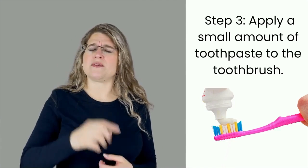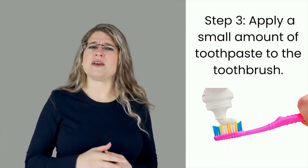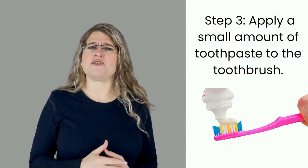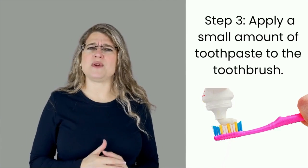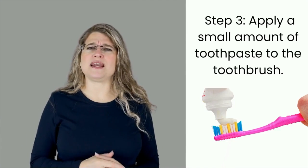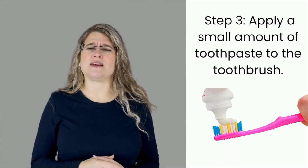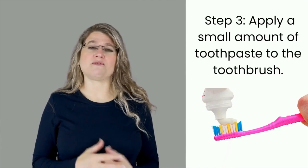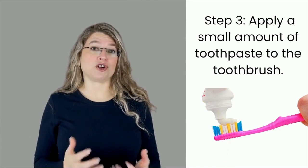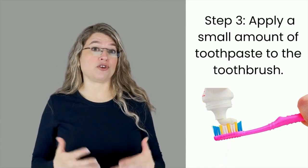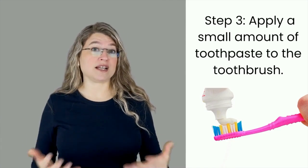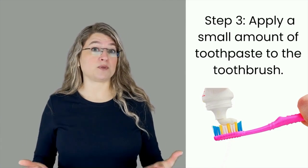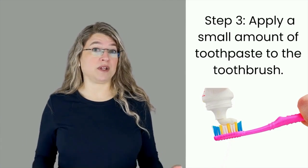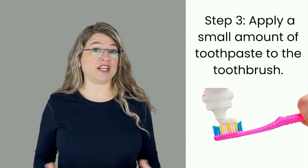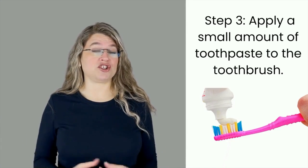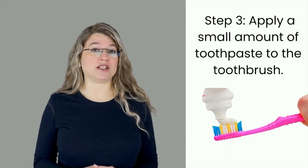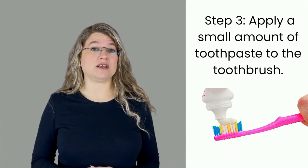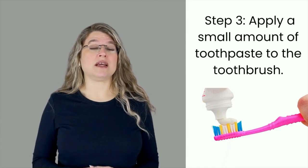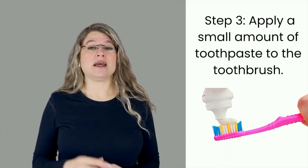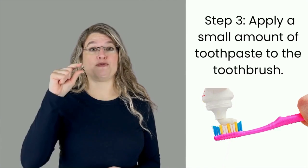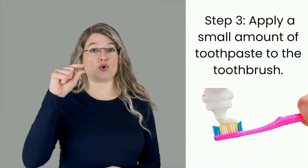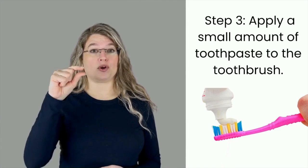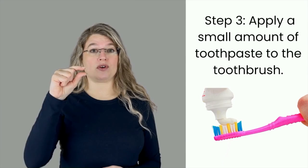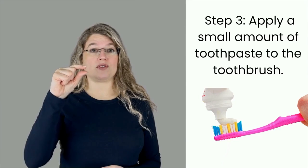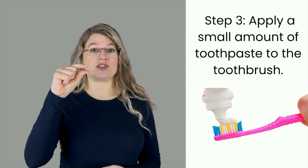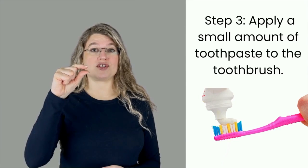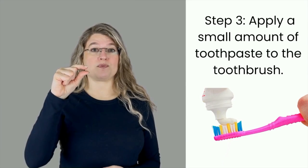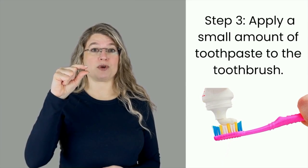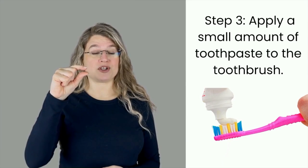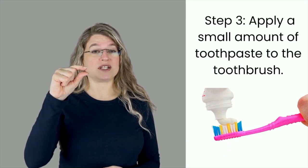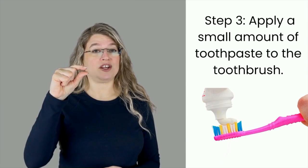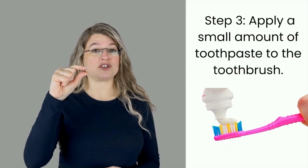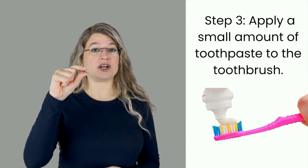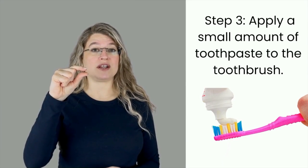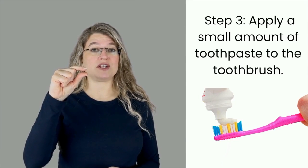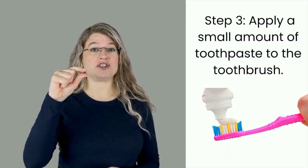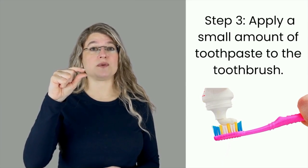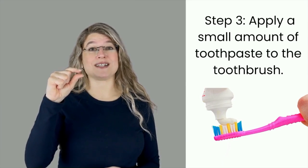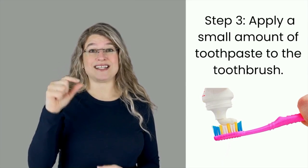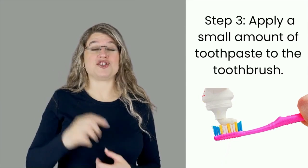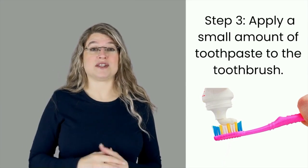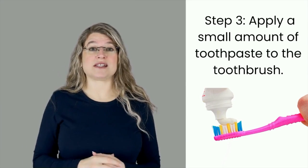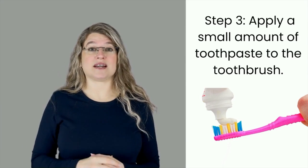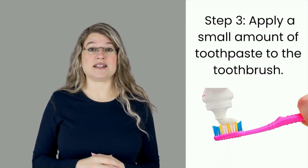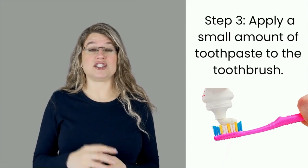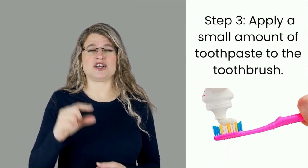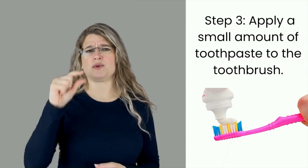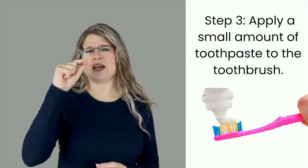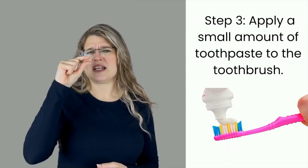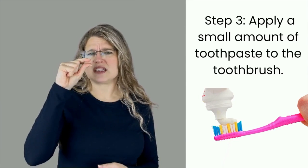if you need a further explanation for the person that you're talking to or teaching the signs to,